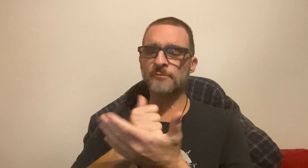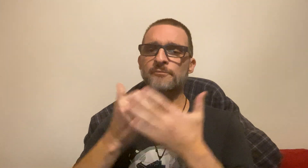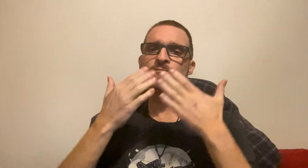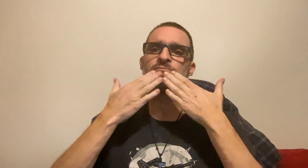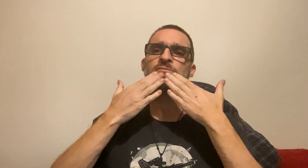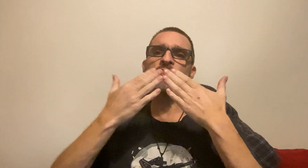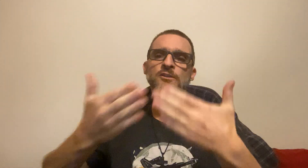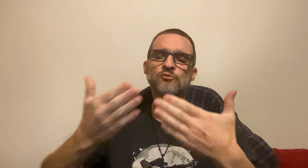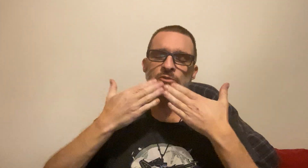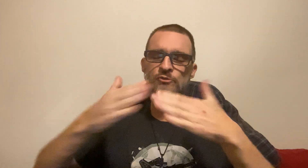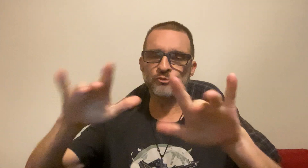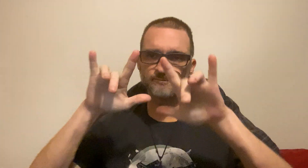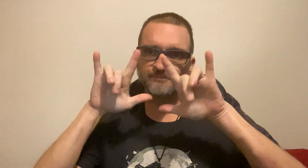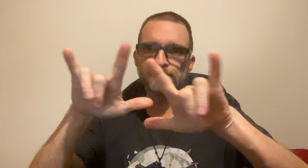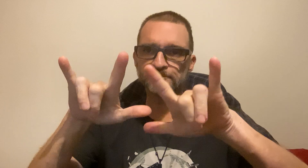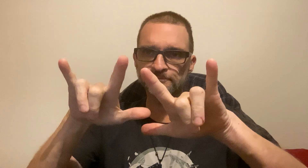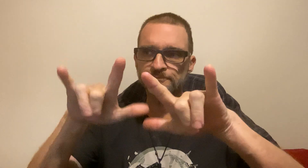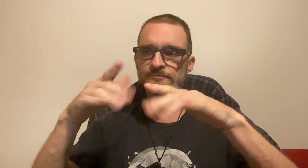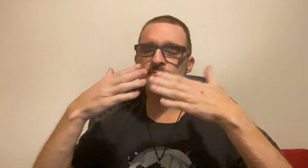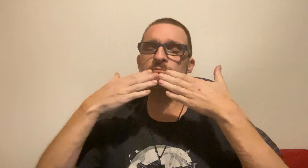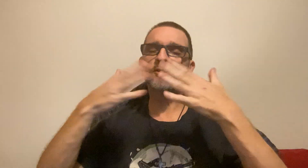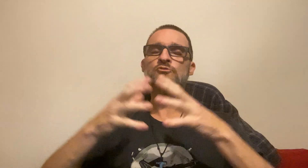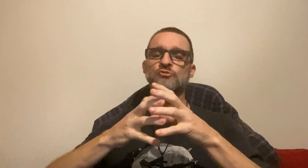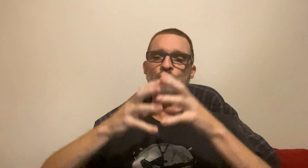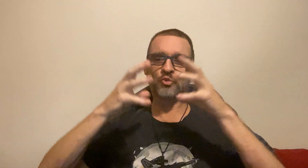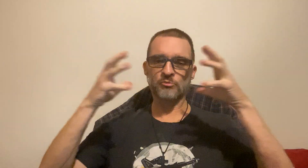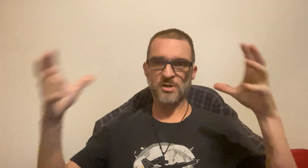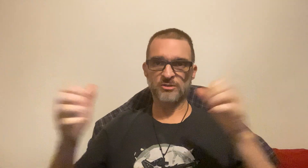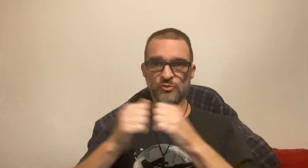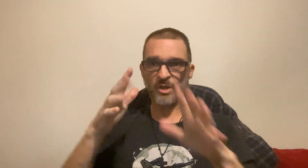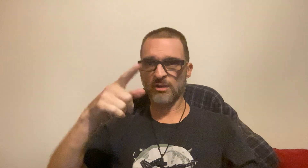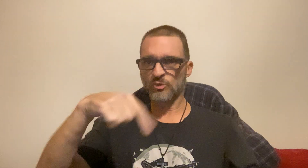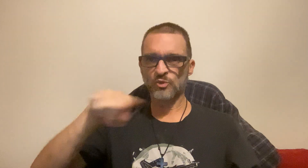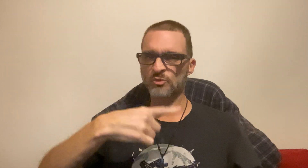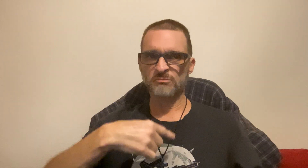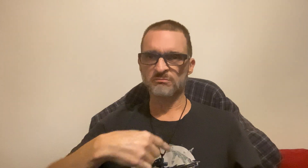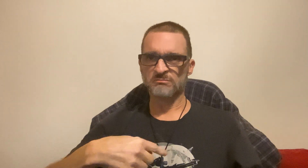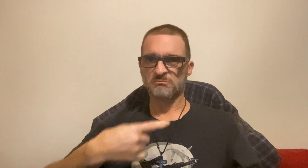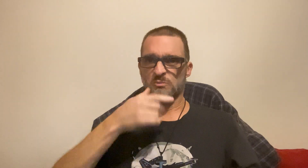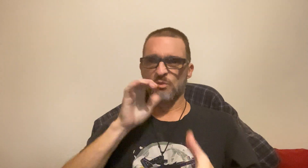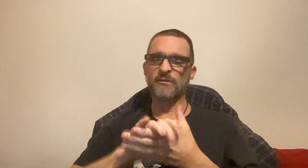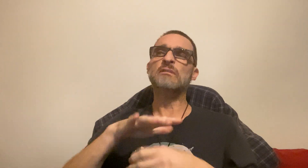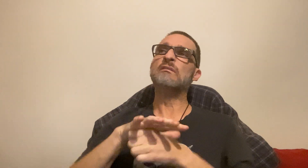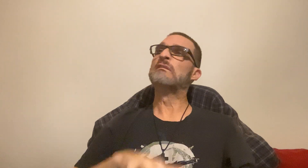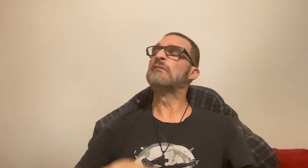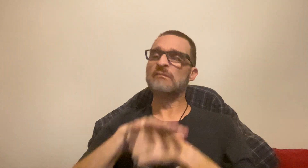and my wife & helping around. Thank you, Thank you *ILY* Thank you so much. Without you, my wife would be